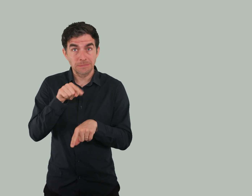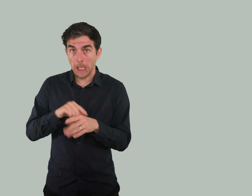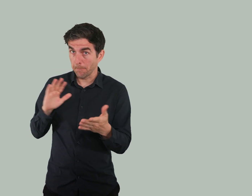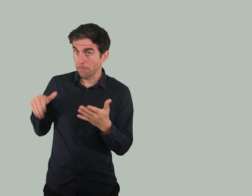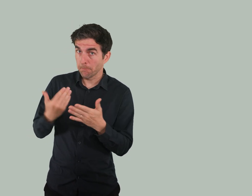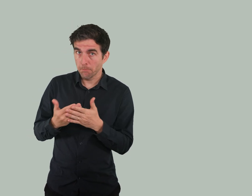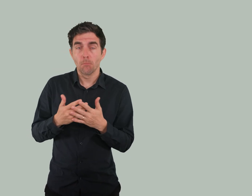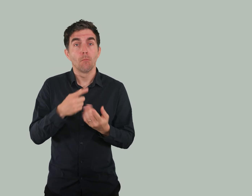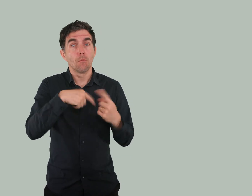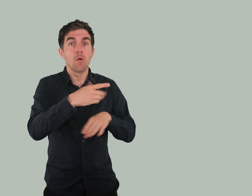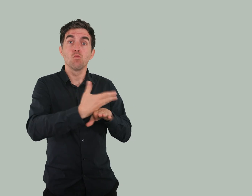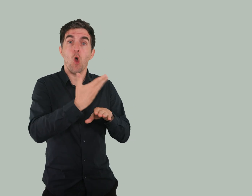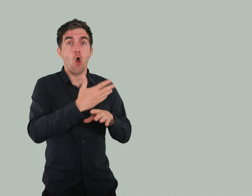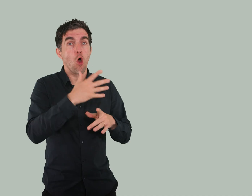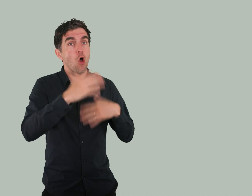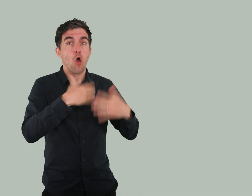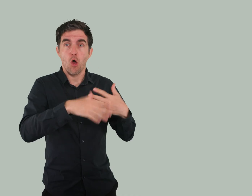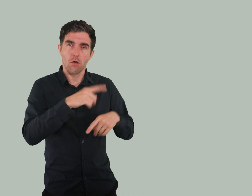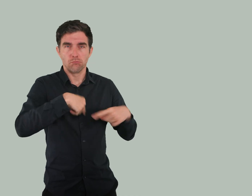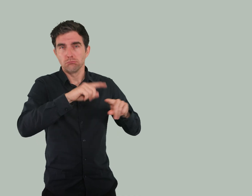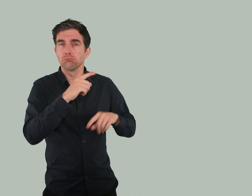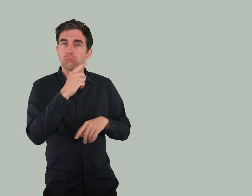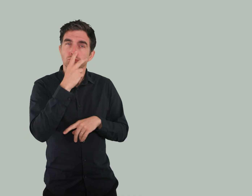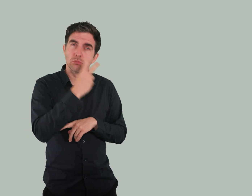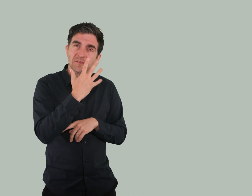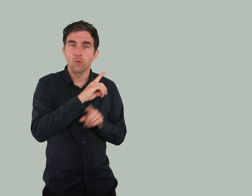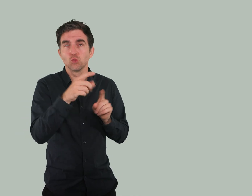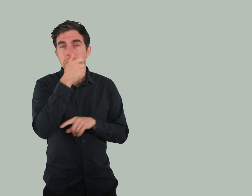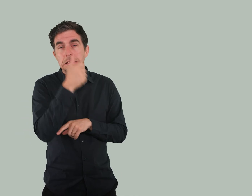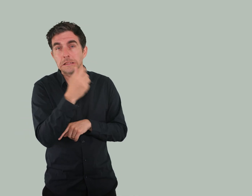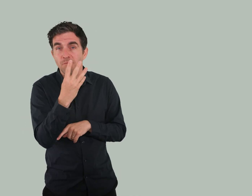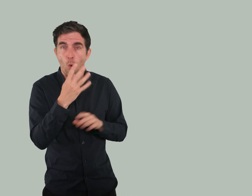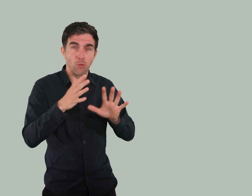Over the same period, the employment rate for those aged 25 to 64